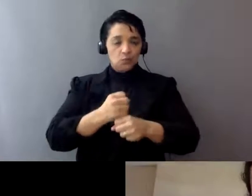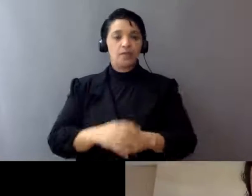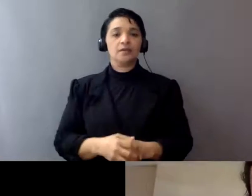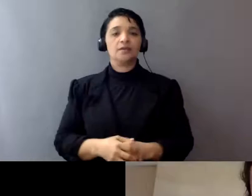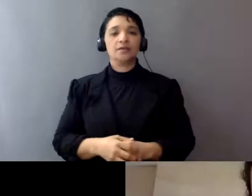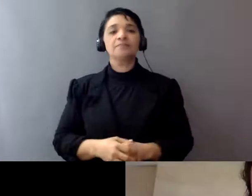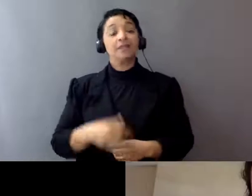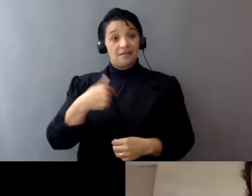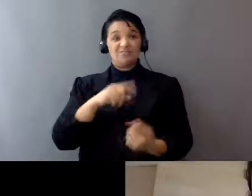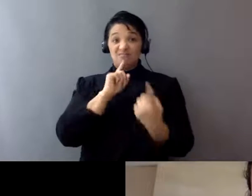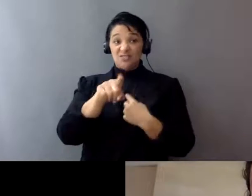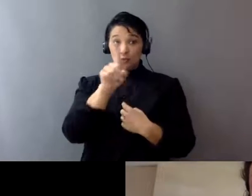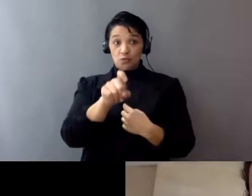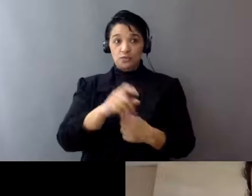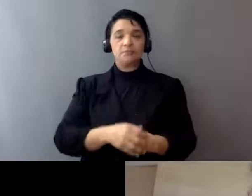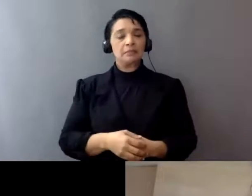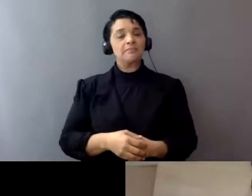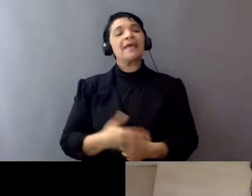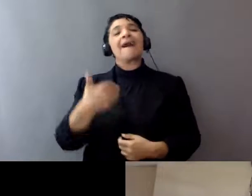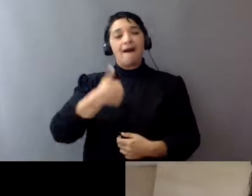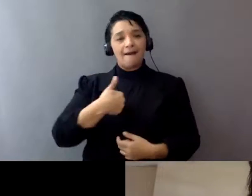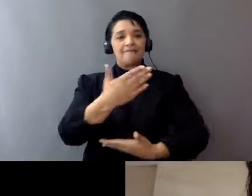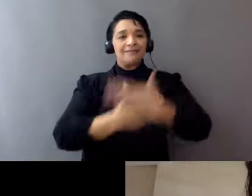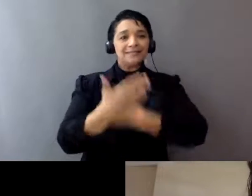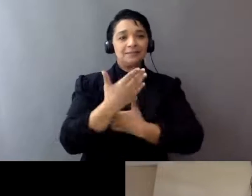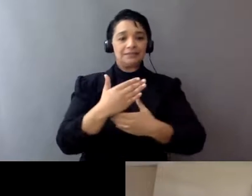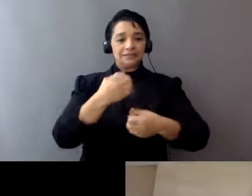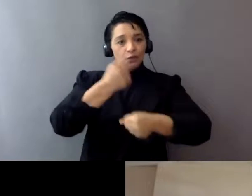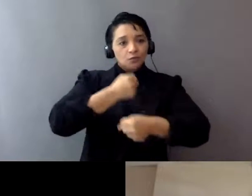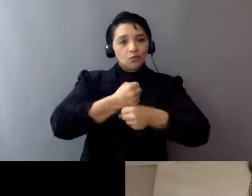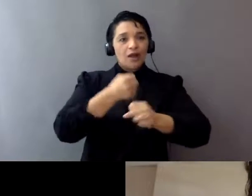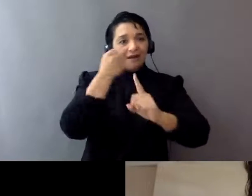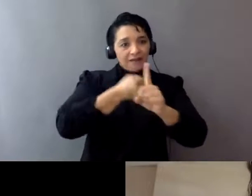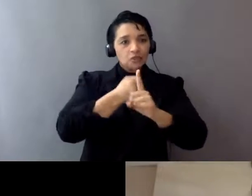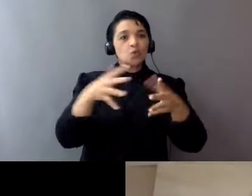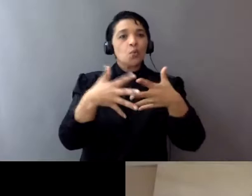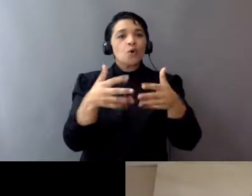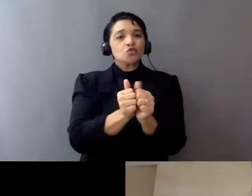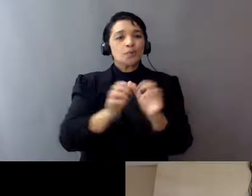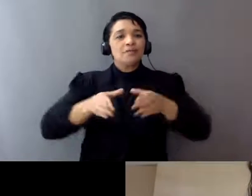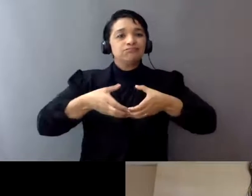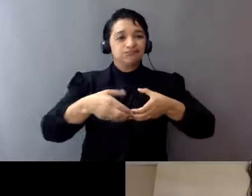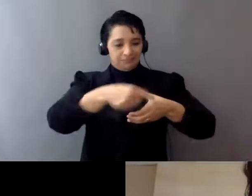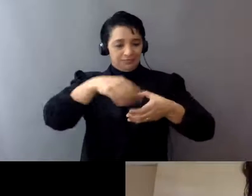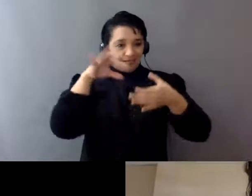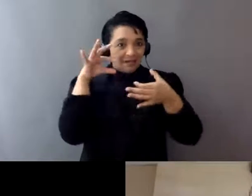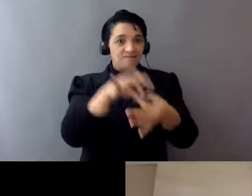We did have a data, disability data advocacy workshop for OPDs based on the toolkit and